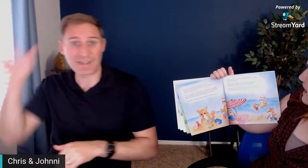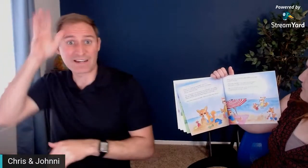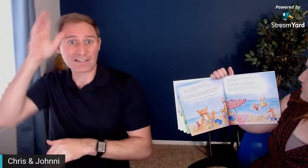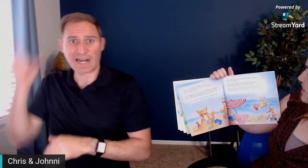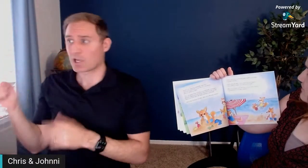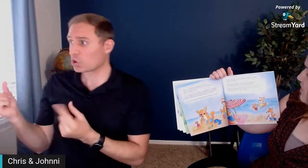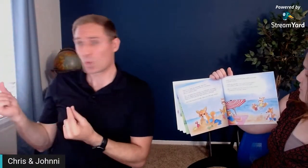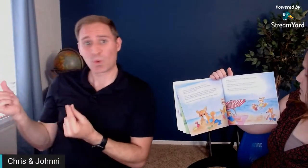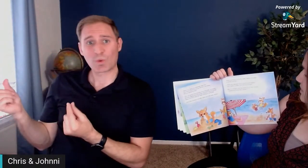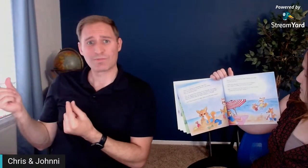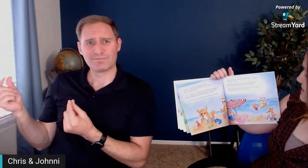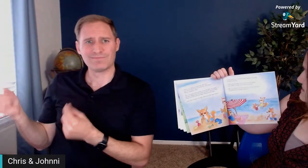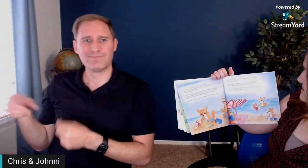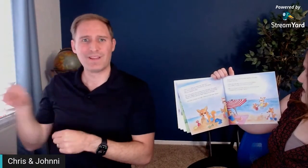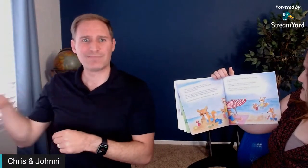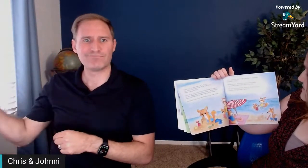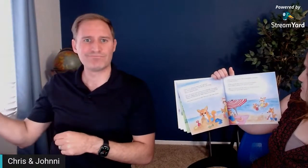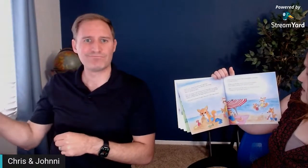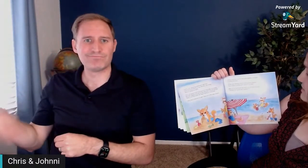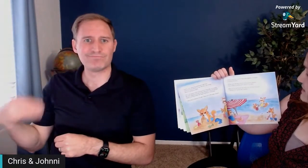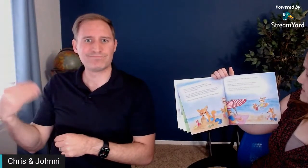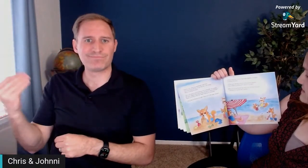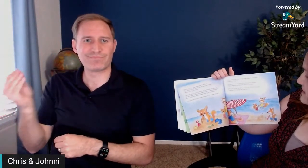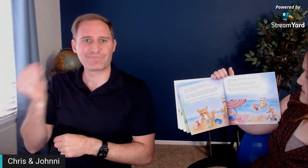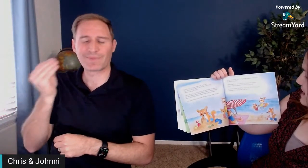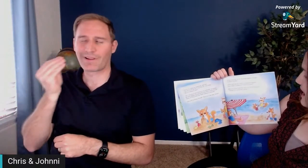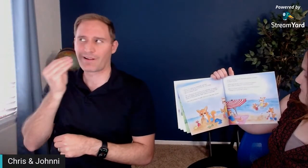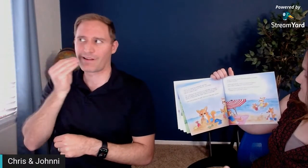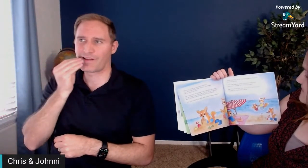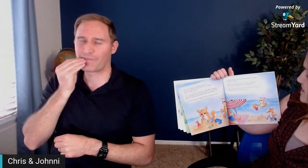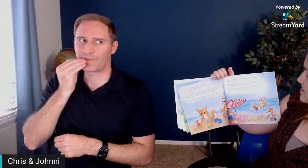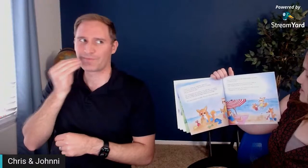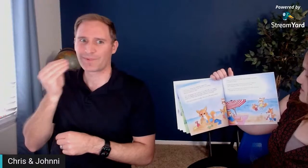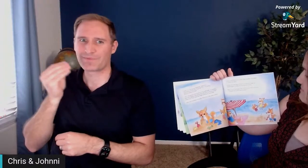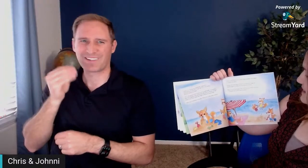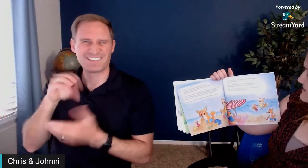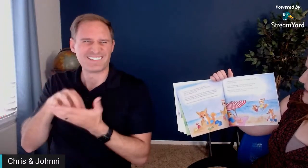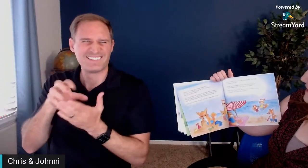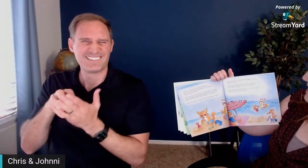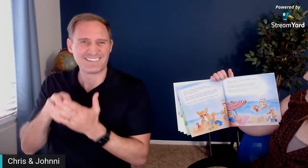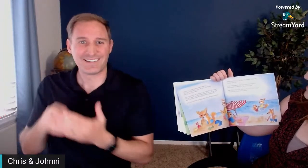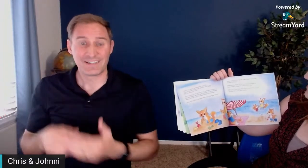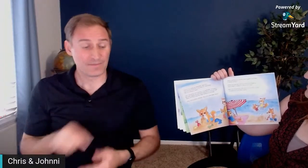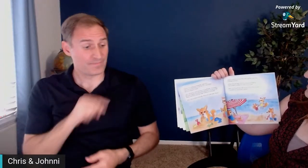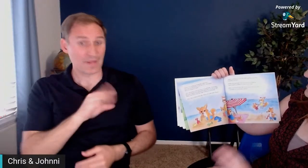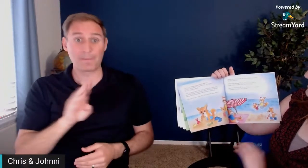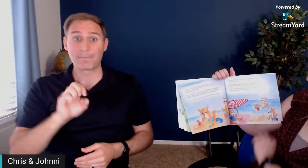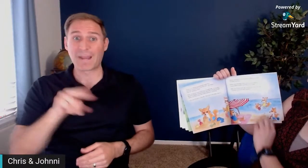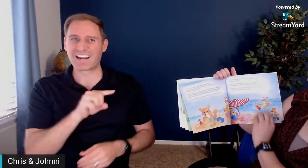after a lot of hard work ben stands up proudly and says i finished my sand castle is perfect